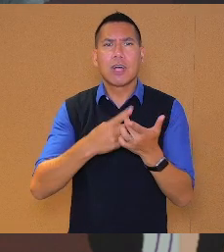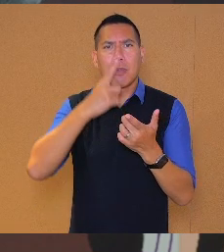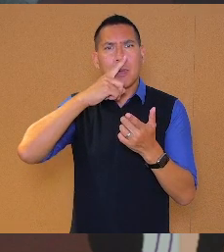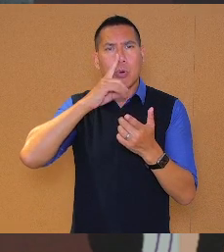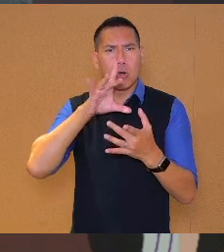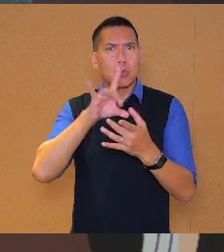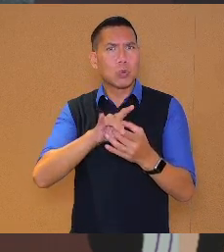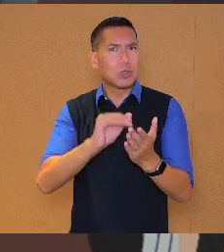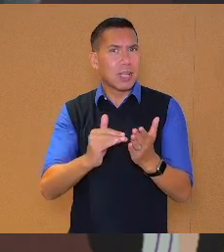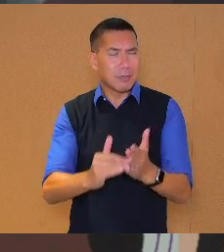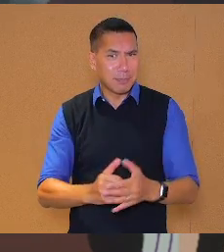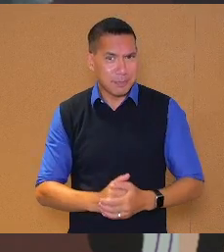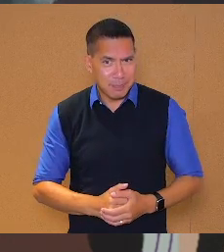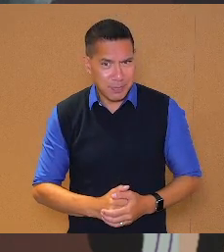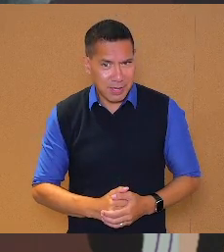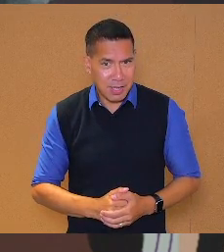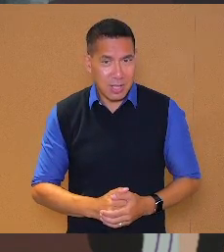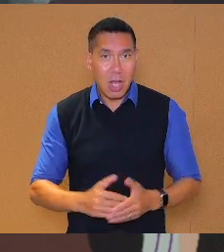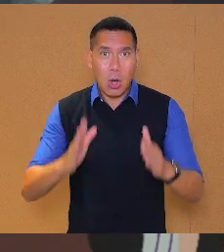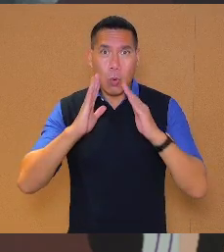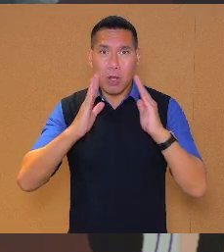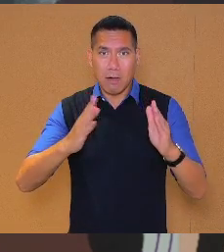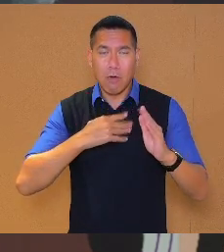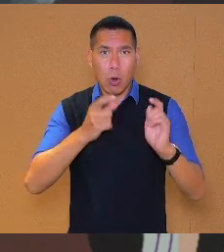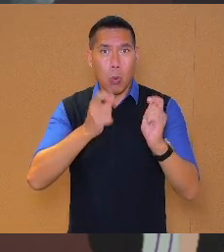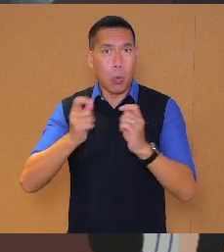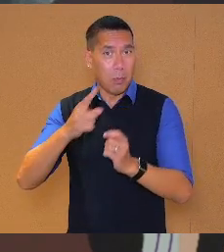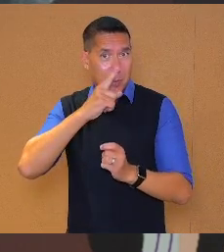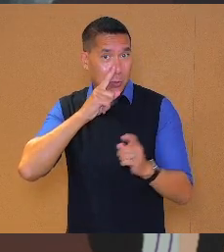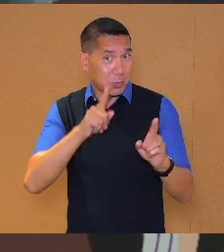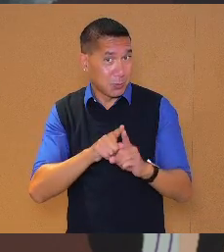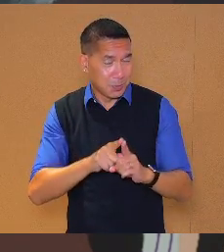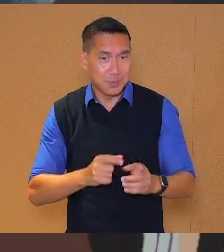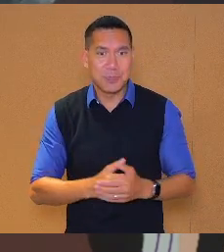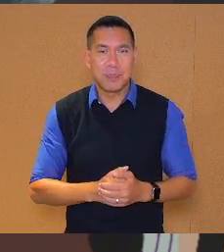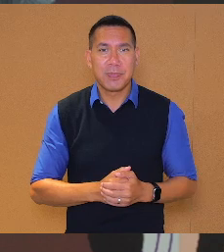Doctor Sandro Demaio. And of course, everyone who has turned into, especially an incredible award finalist.